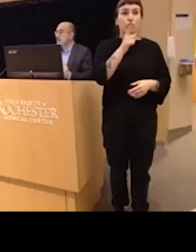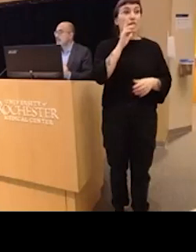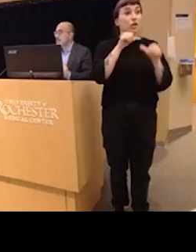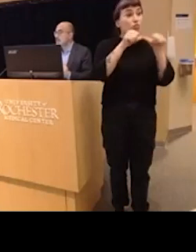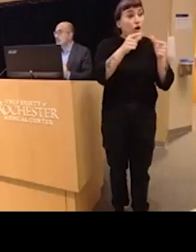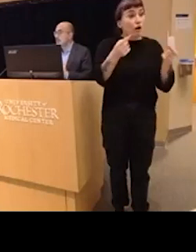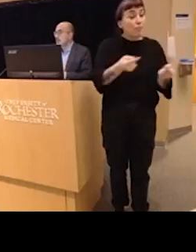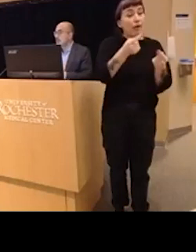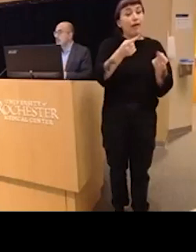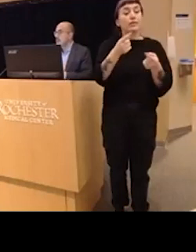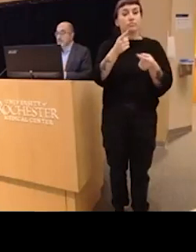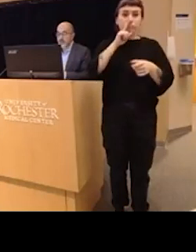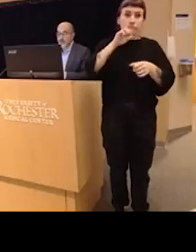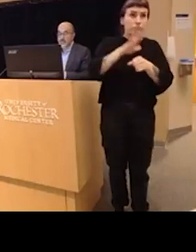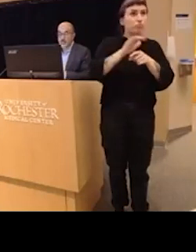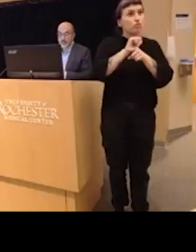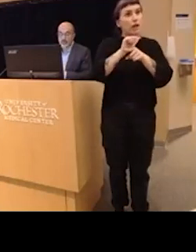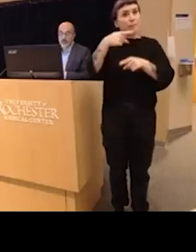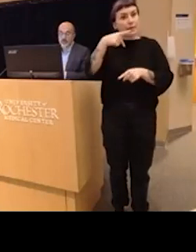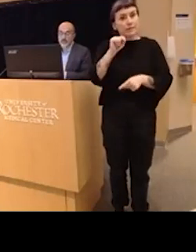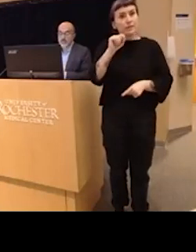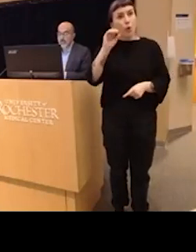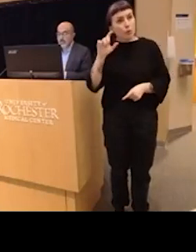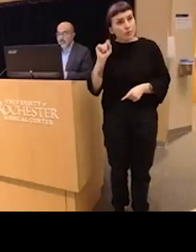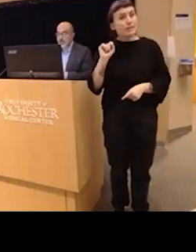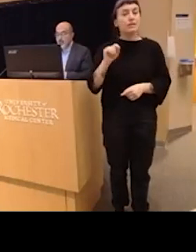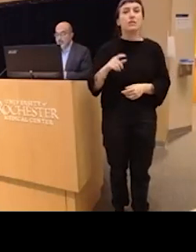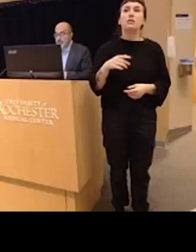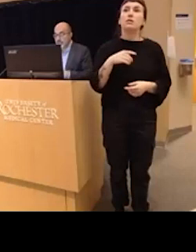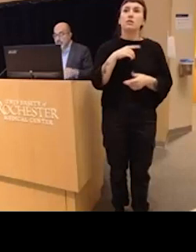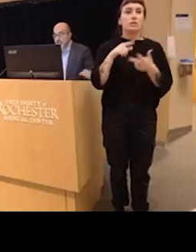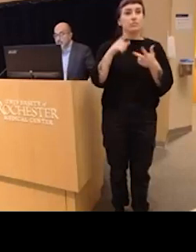dedicated and trained uh physical therapist occupational therapist uh we have psychology